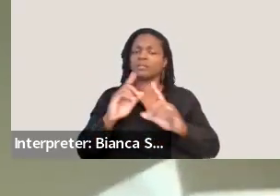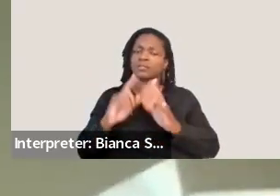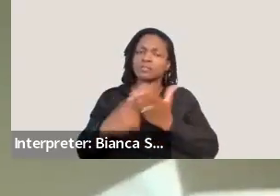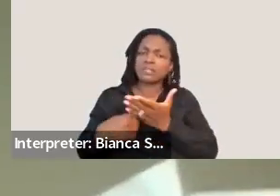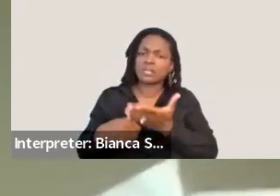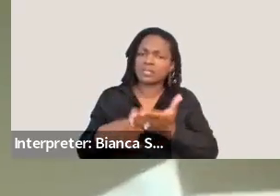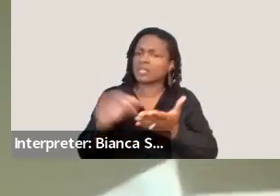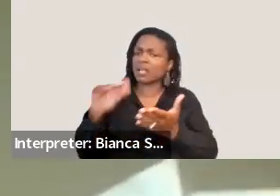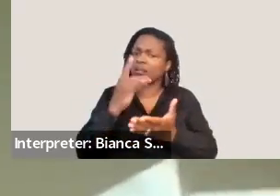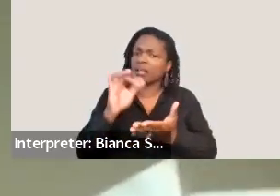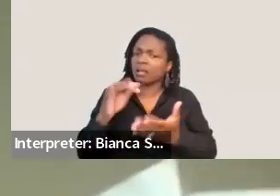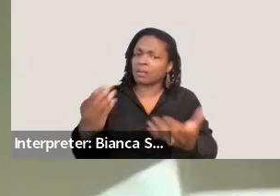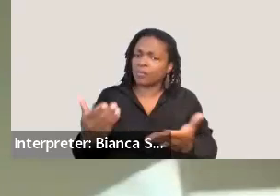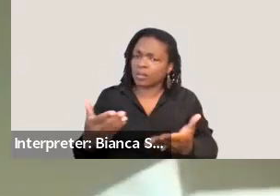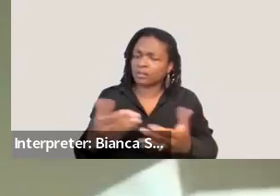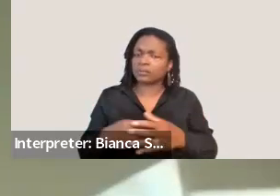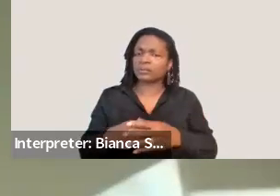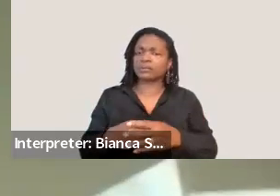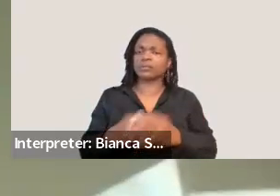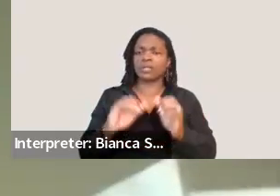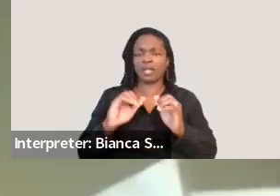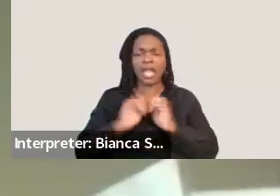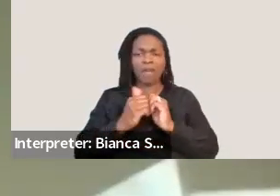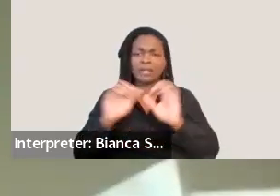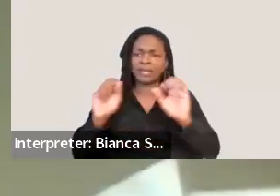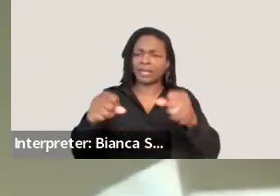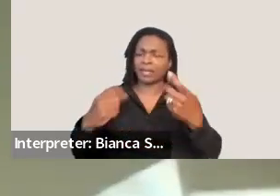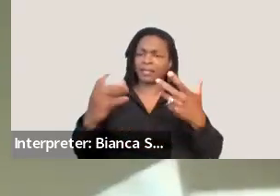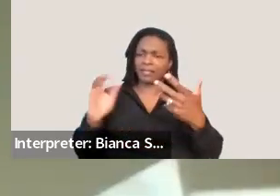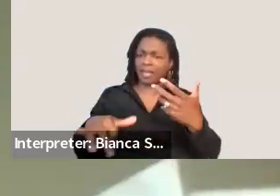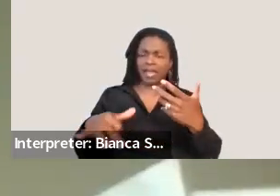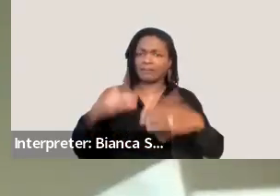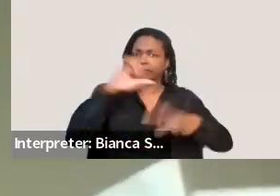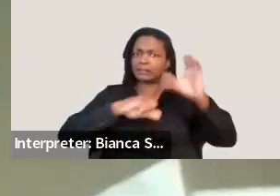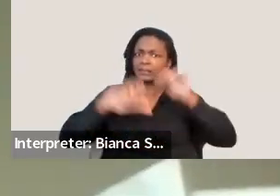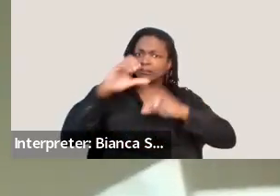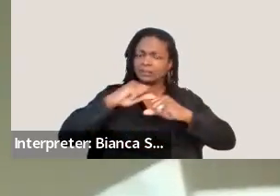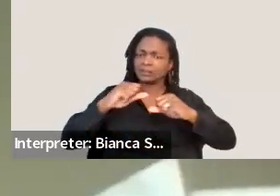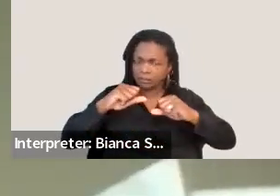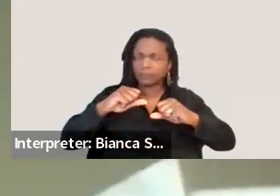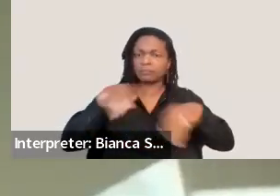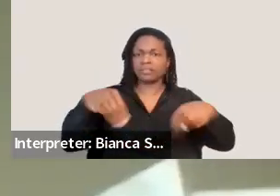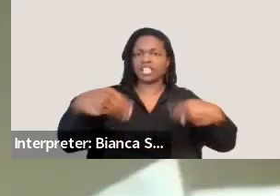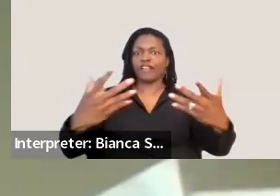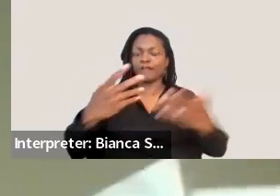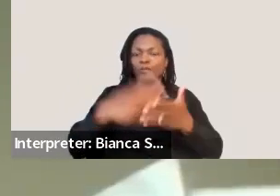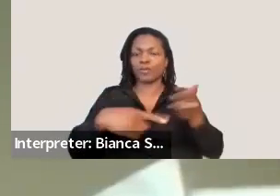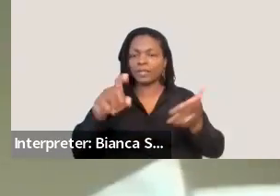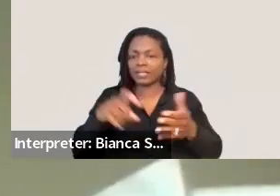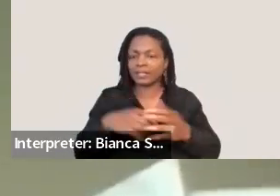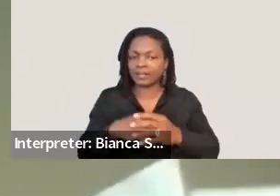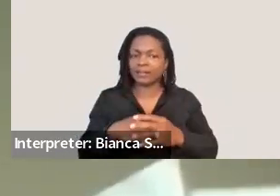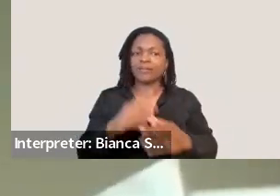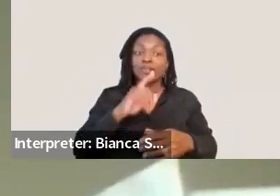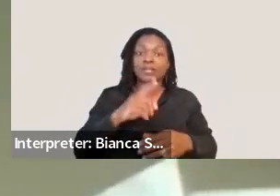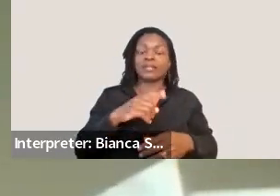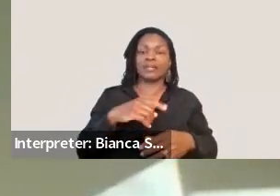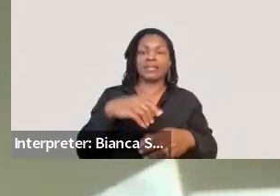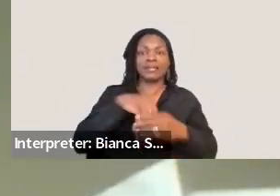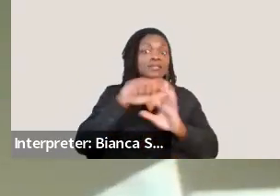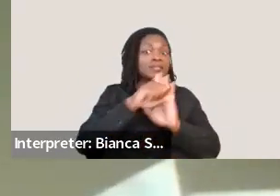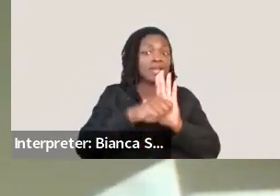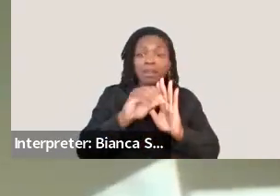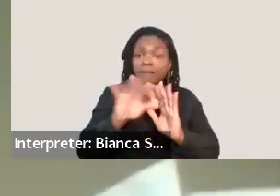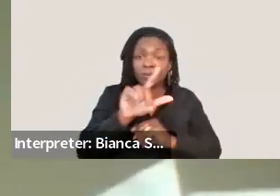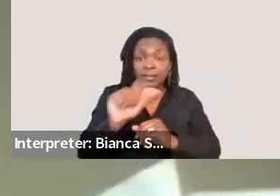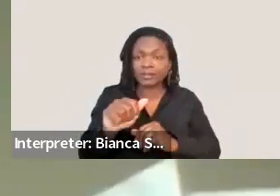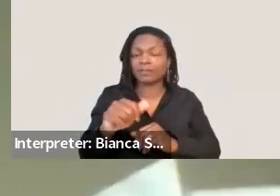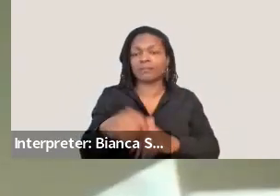And how we can actually feel that void. Realistically, within the state of Louisiana. Without having to divert resources to another state.